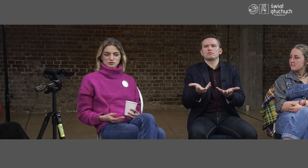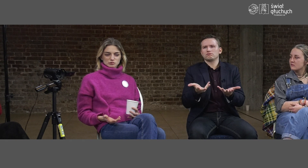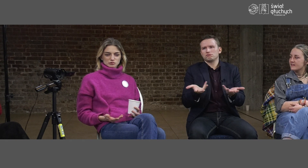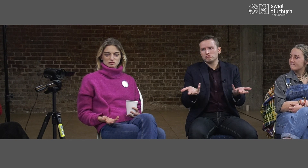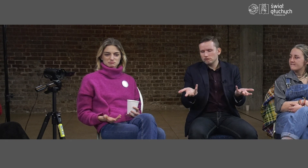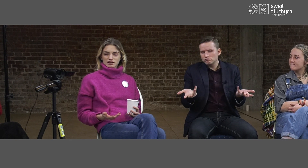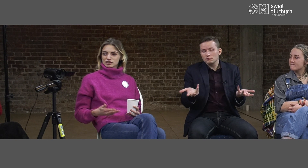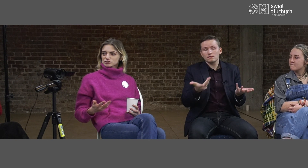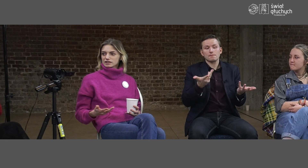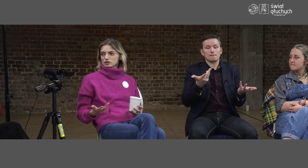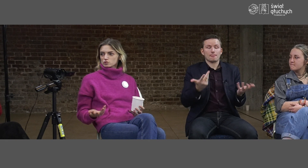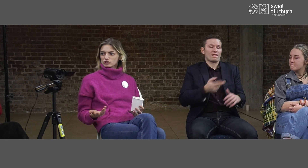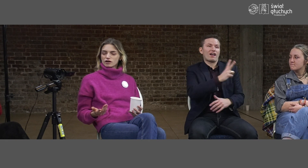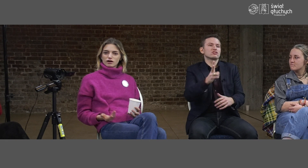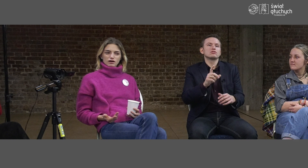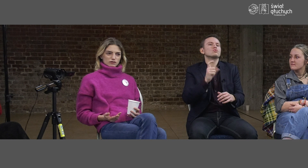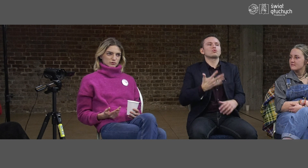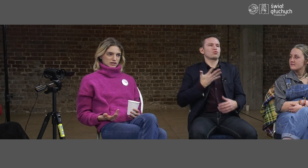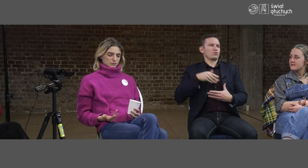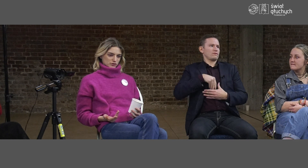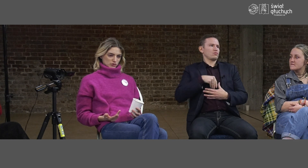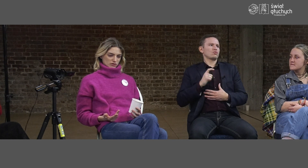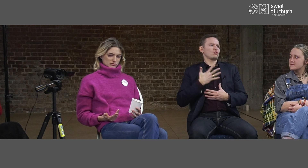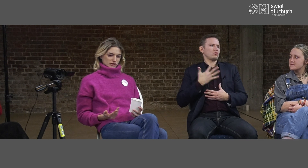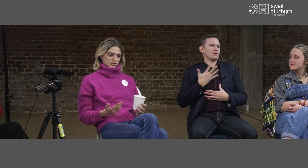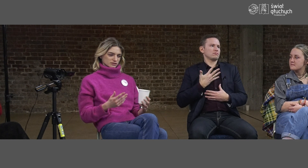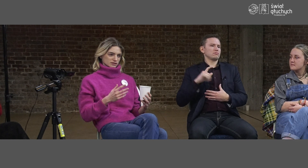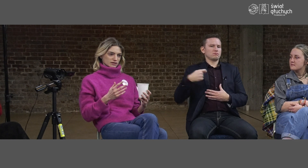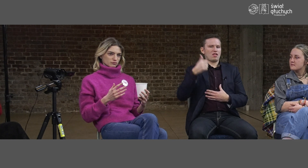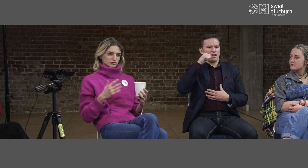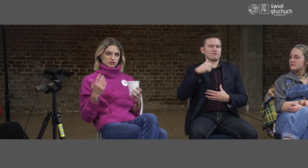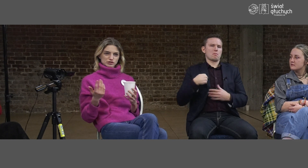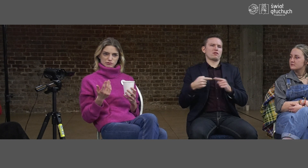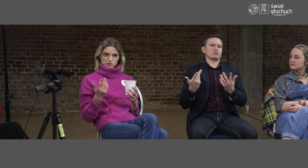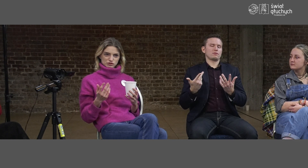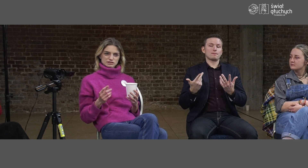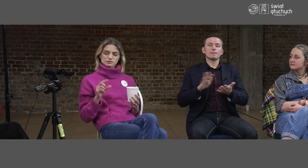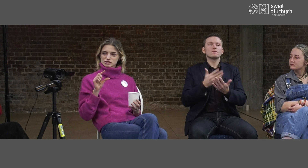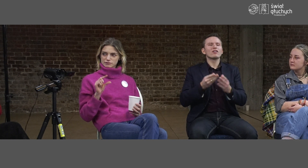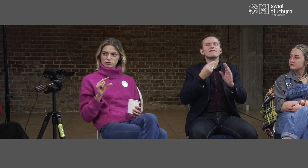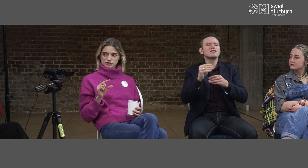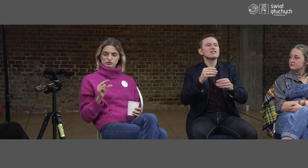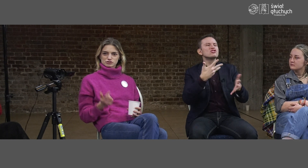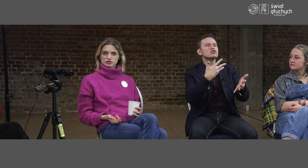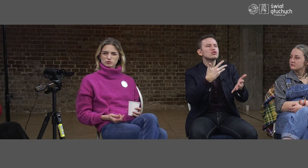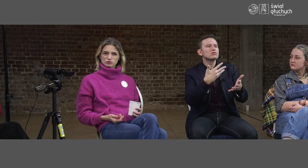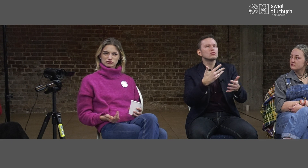just however they feel. I observed that most hard of hearing people identify with lowercase "d" —